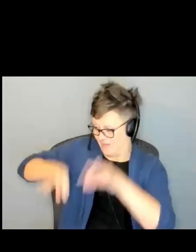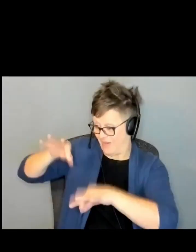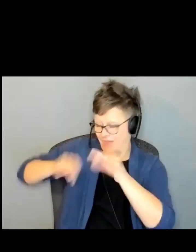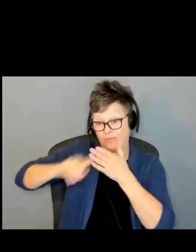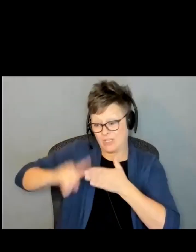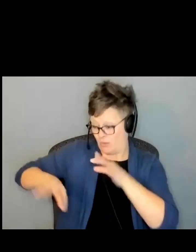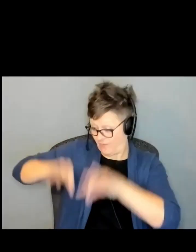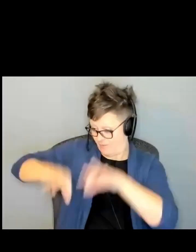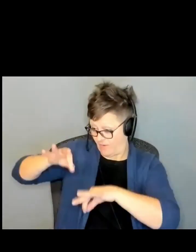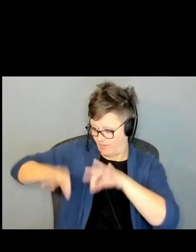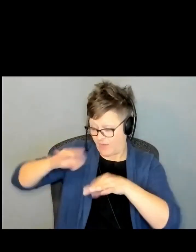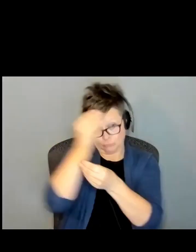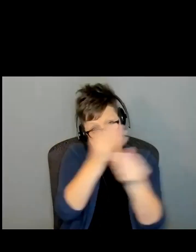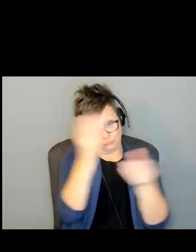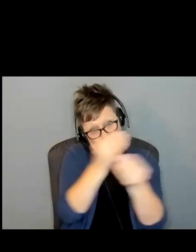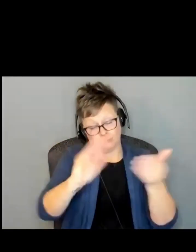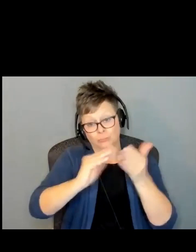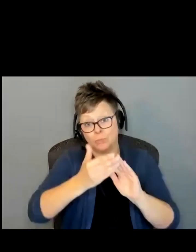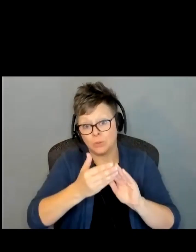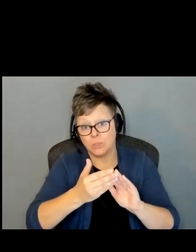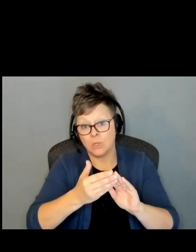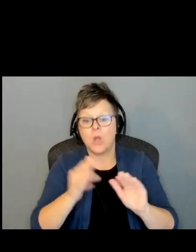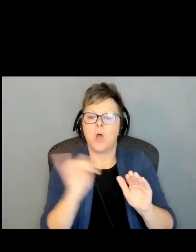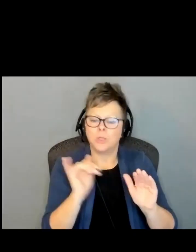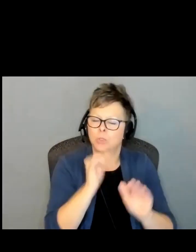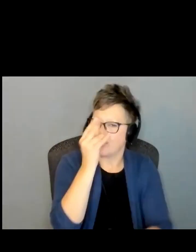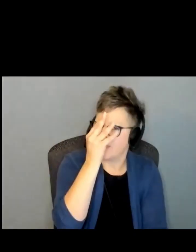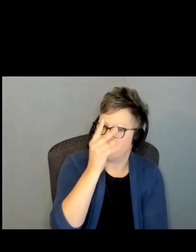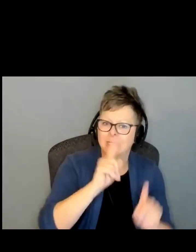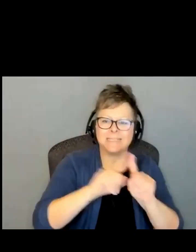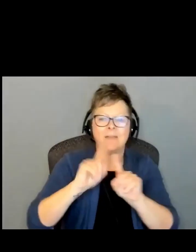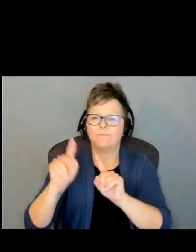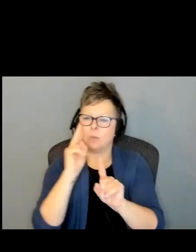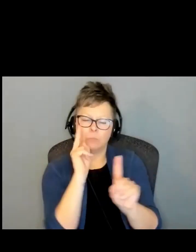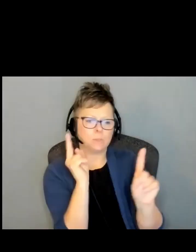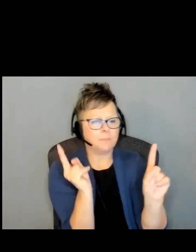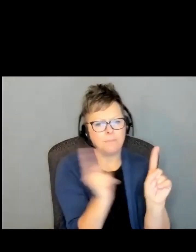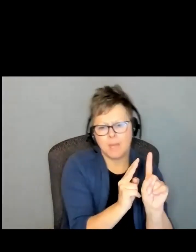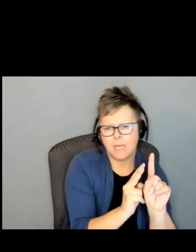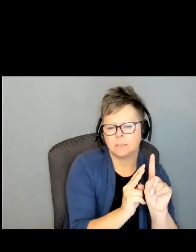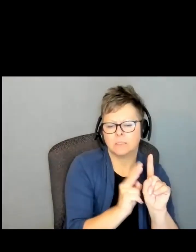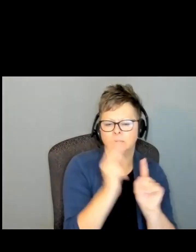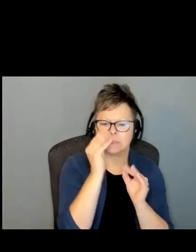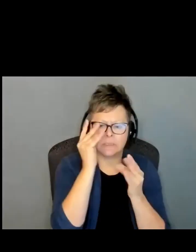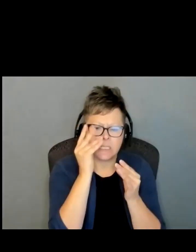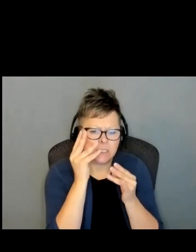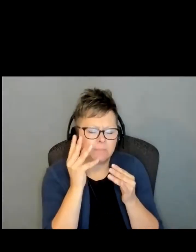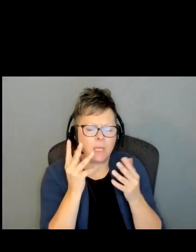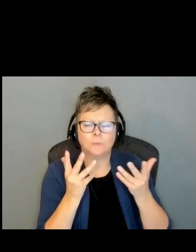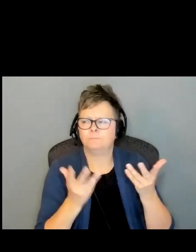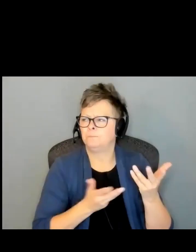about multiplicity of perspectives and the listening in between of how those messages